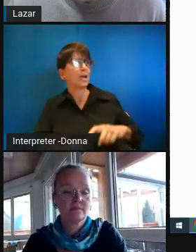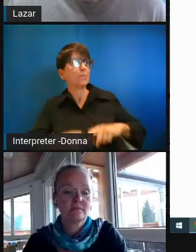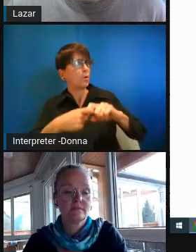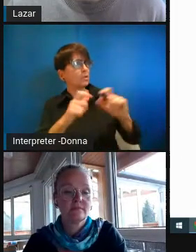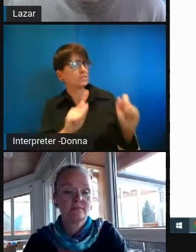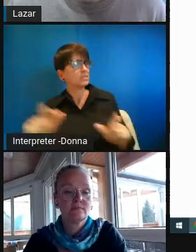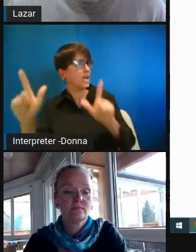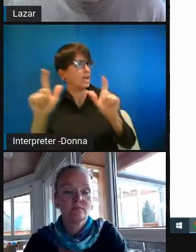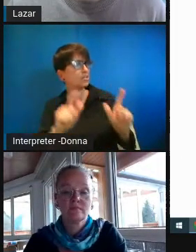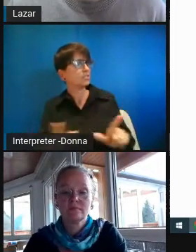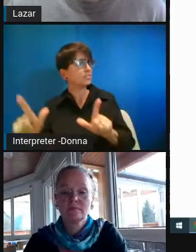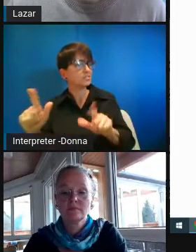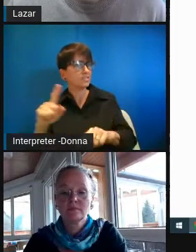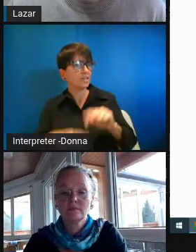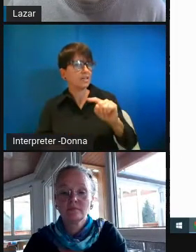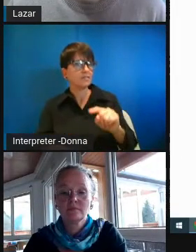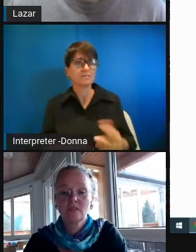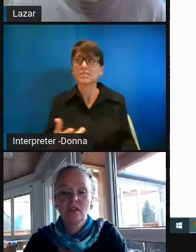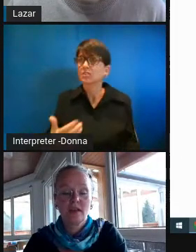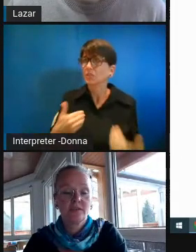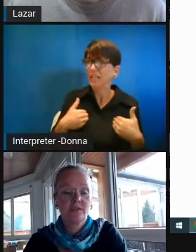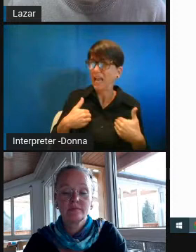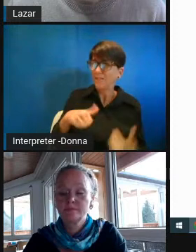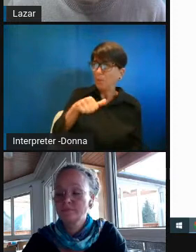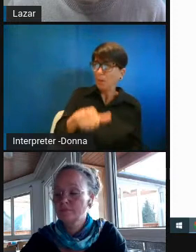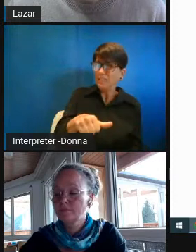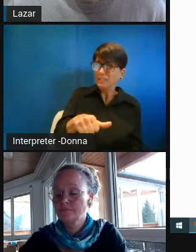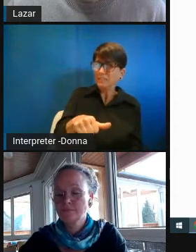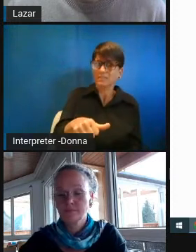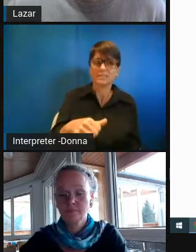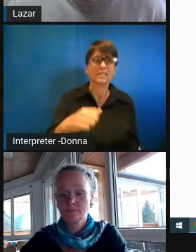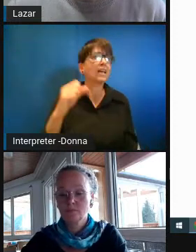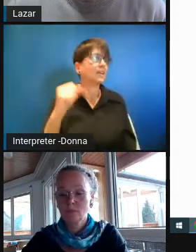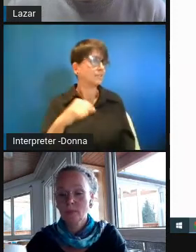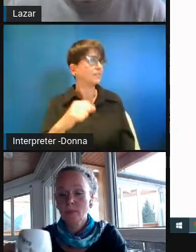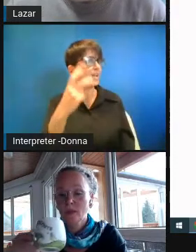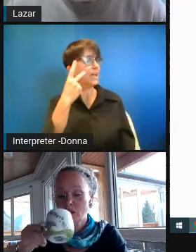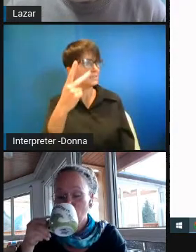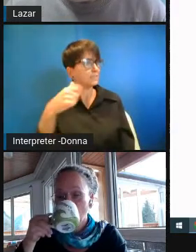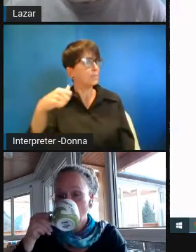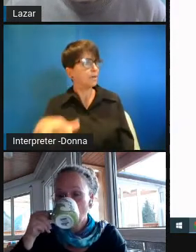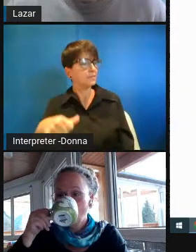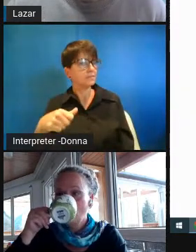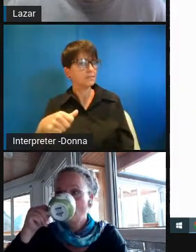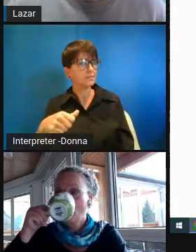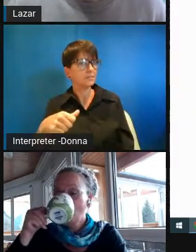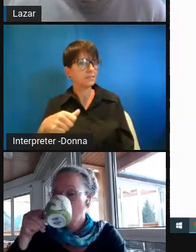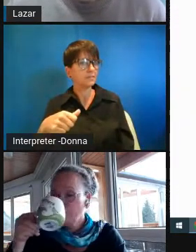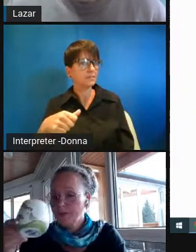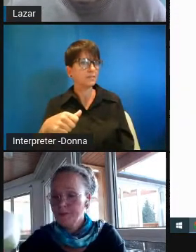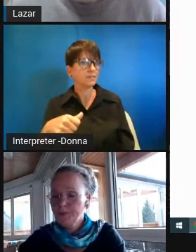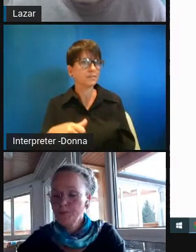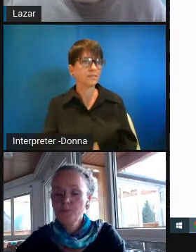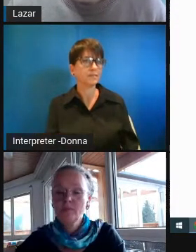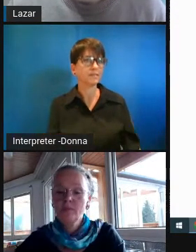Is there a button? There is a button, yes. I can see that there is a button. [screen reader]